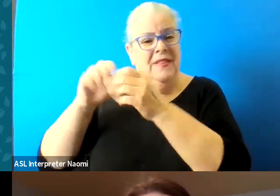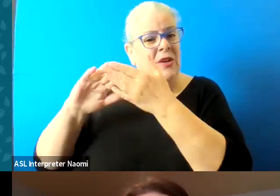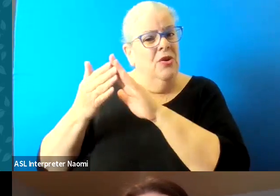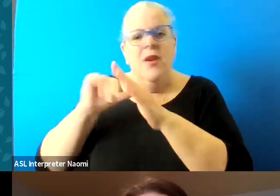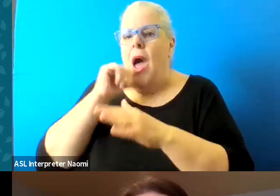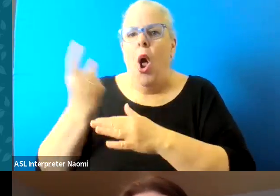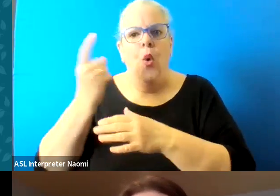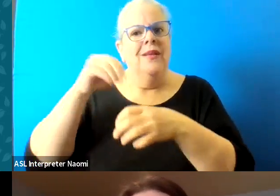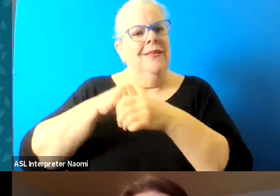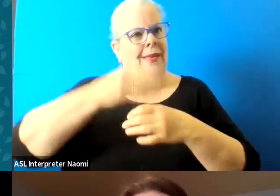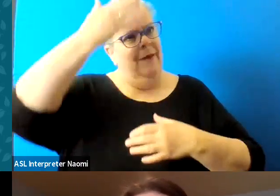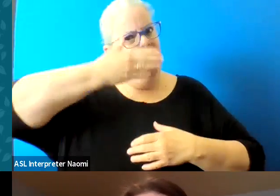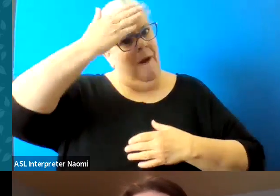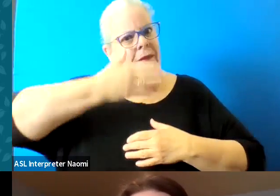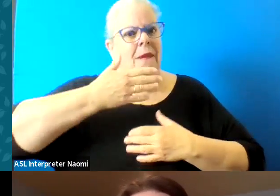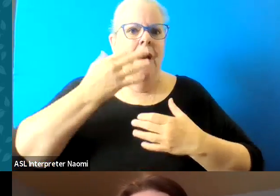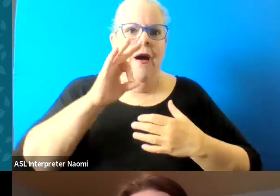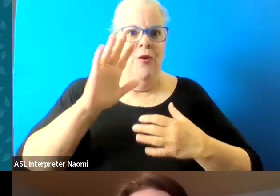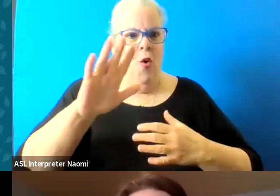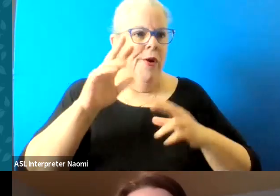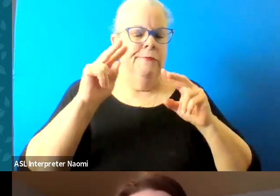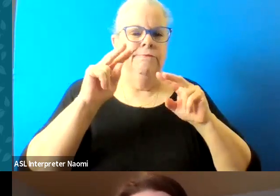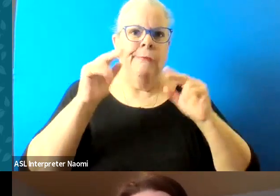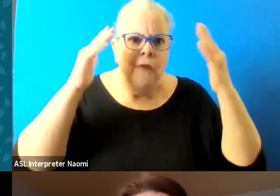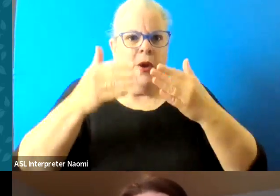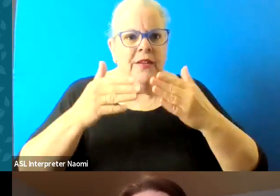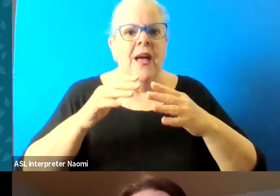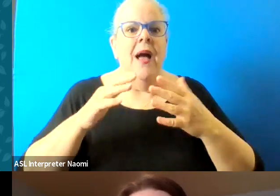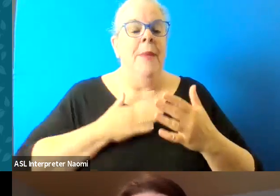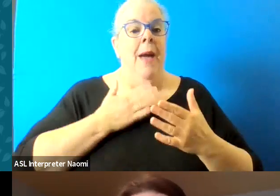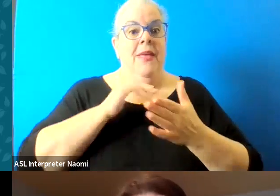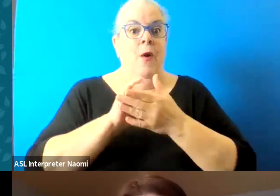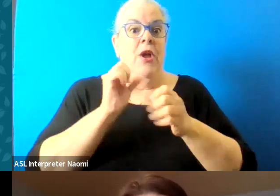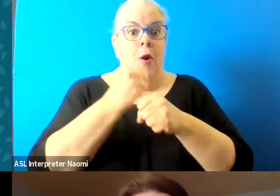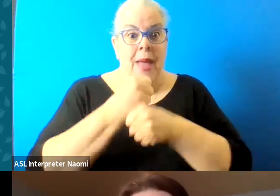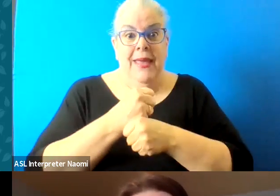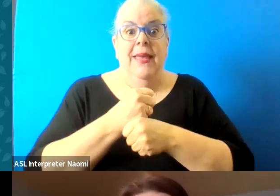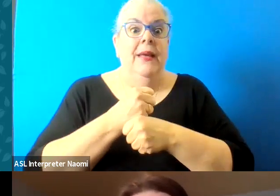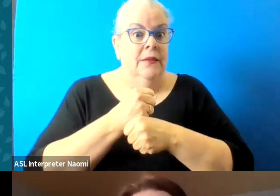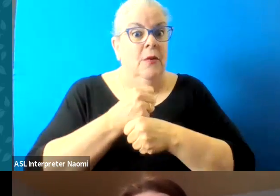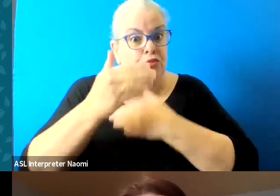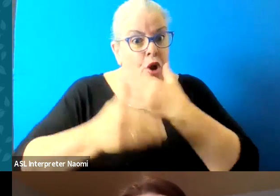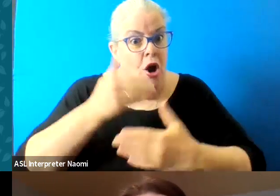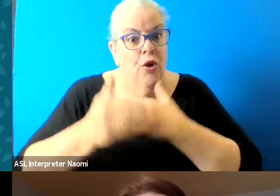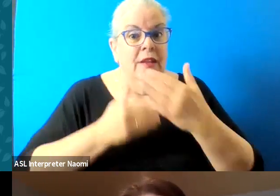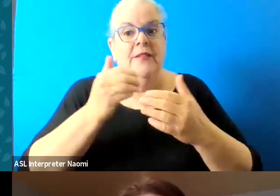So I'm very glad that we are making strides to bring awareness and that we are making those strides to make our city more accessible